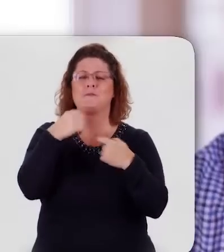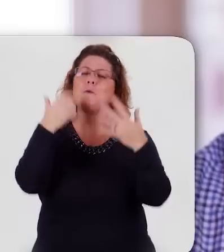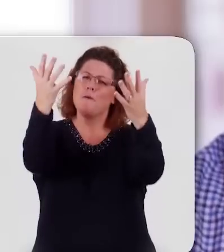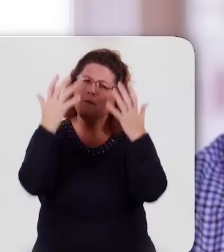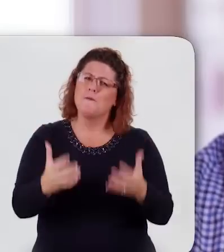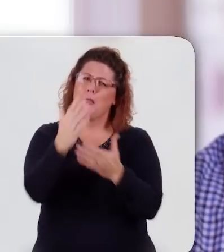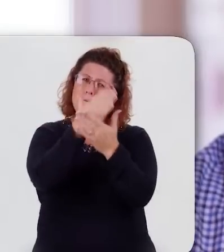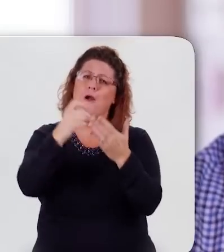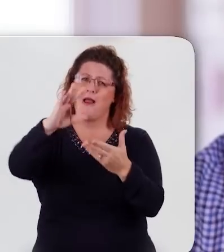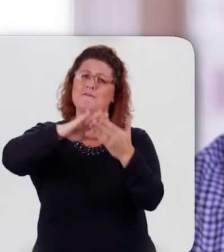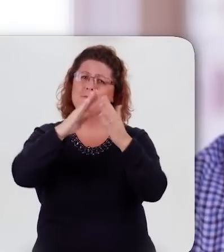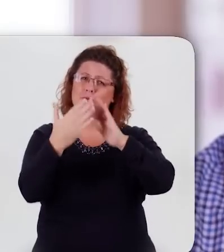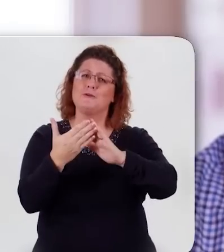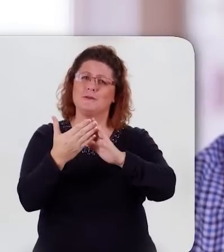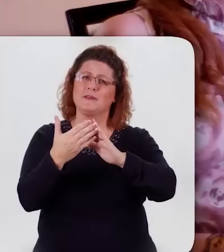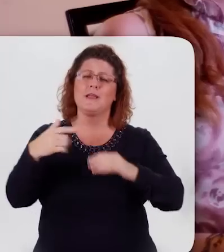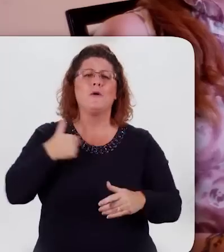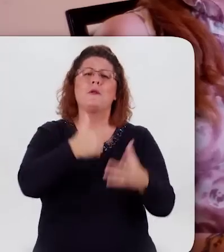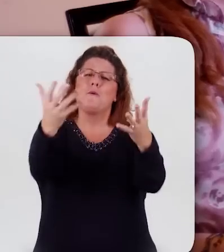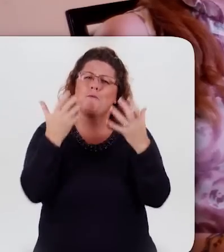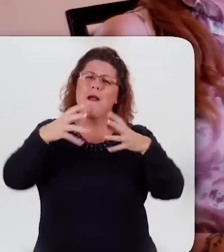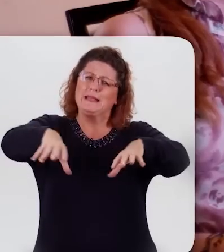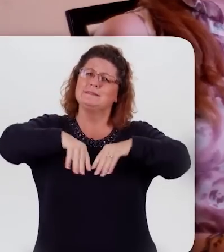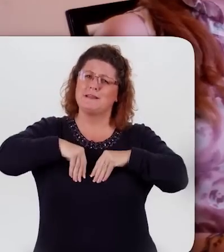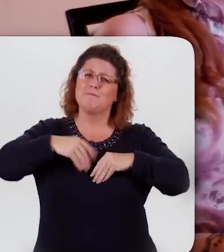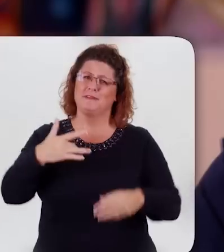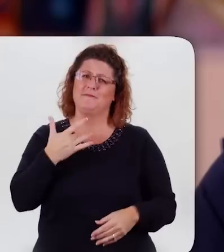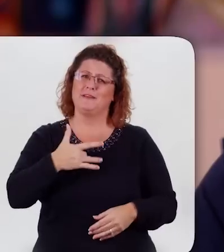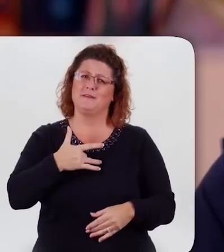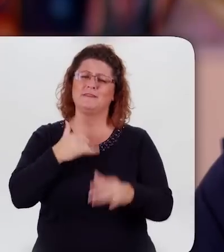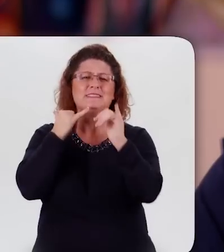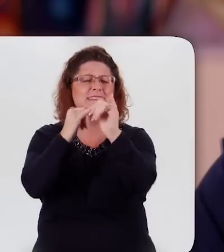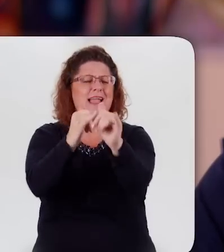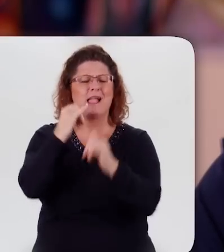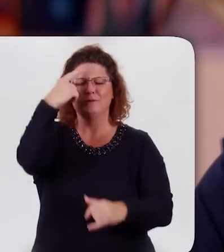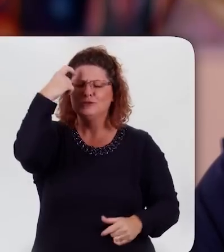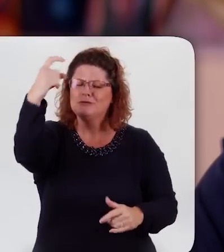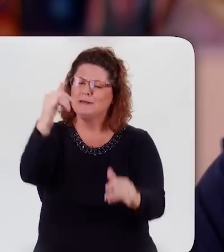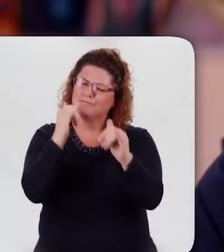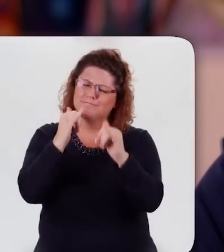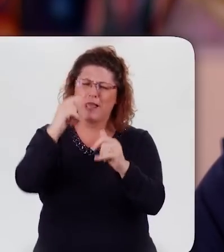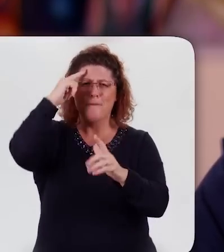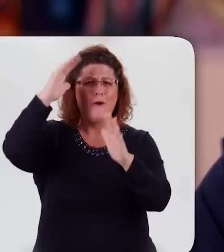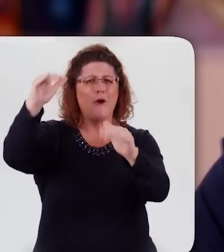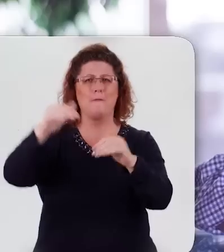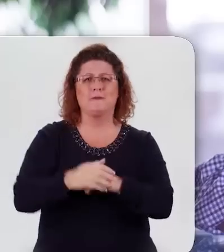We want to be part of the community. We want to feel accepted. We have the same dreams and hopes as everyone else.